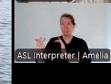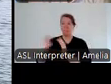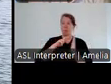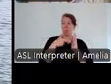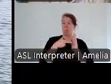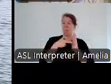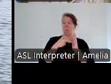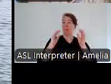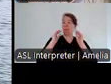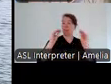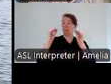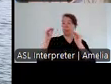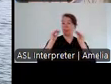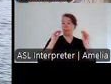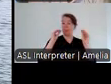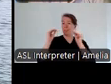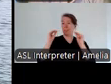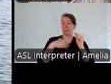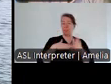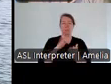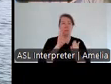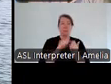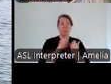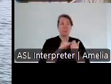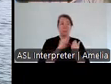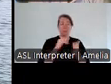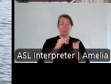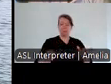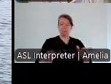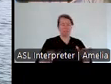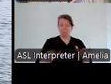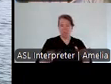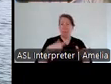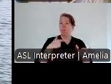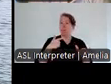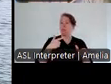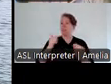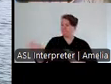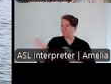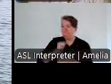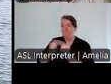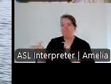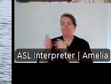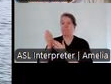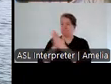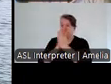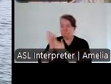everyone is a teacher, everyone is a student, everyone is sharing, everyone is engaging, so that's great.